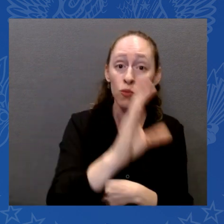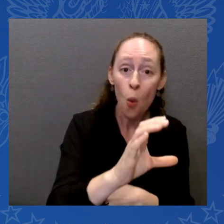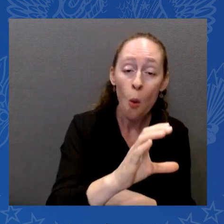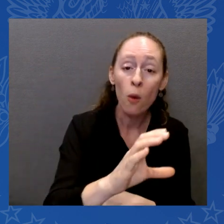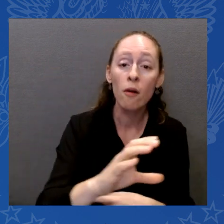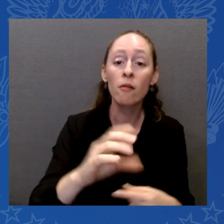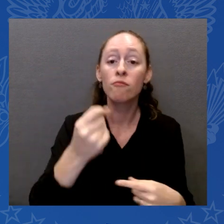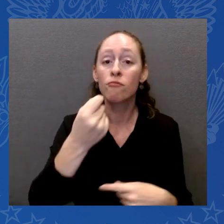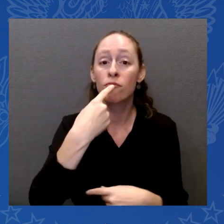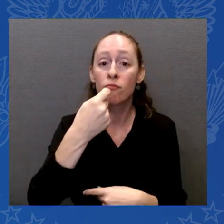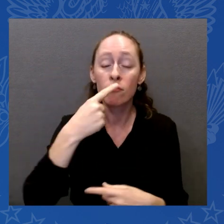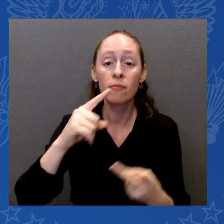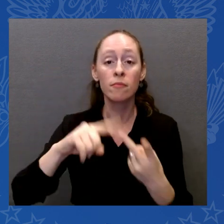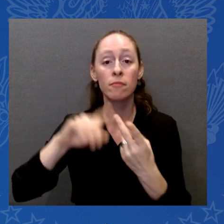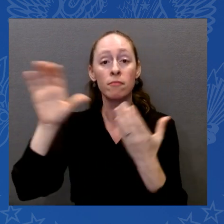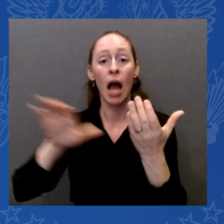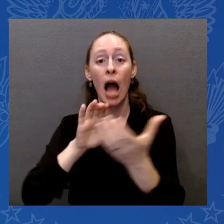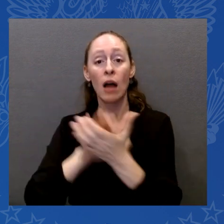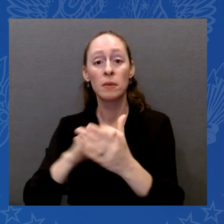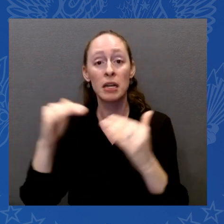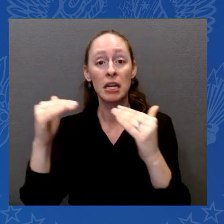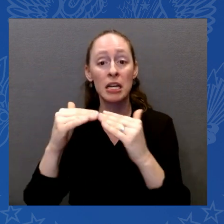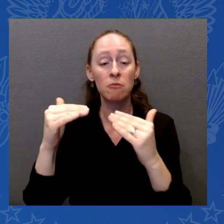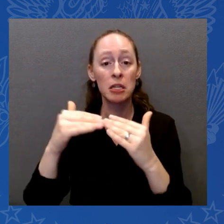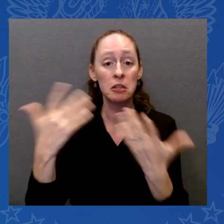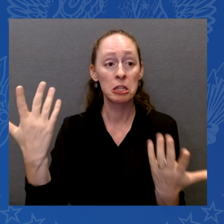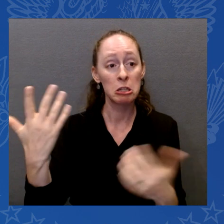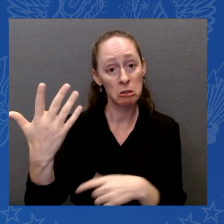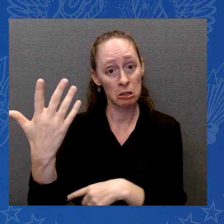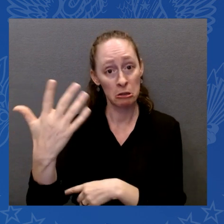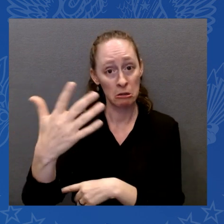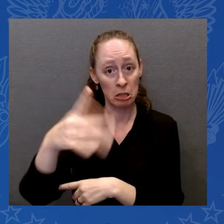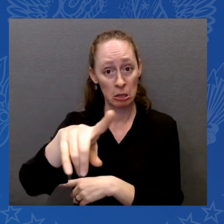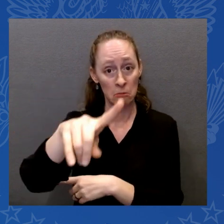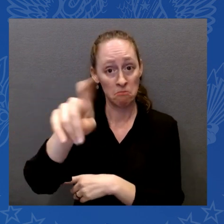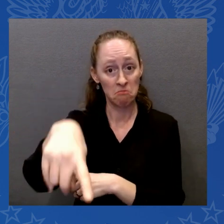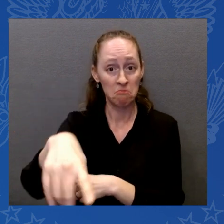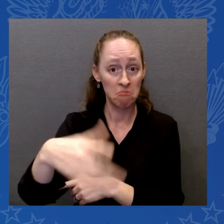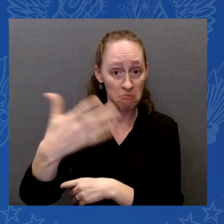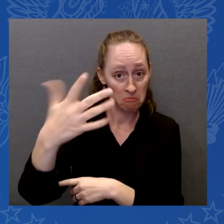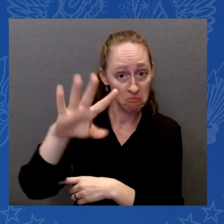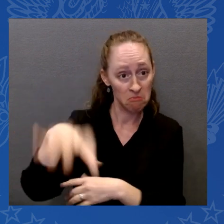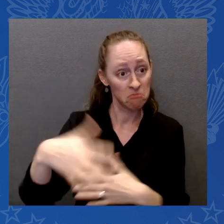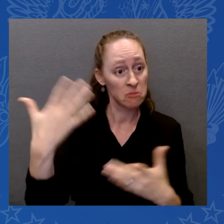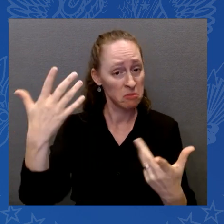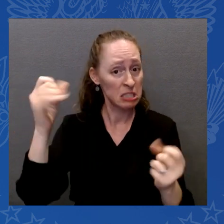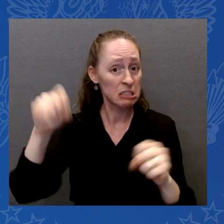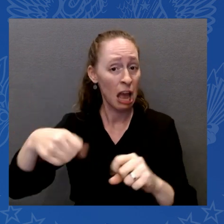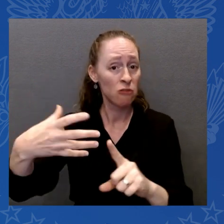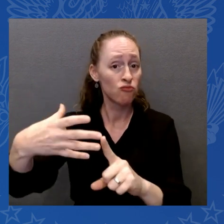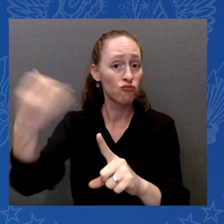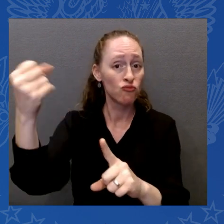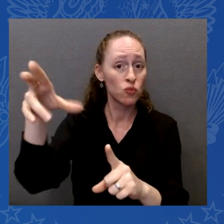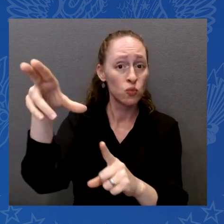And we already see, by the way, our early warnings of that taking place. Take, for example,